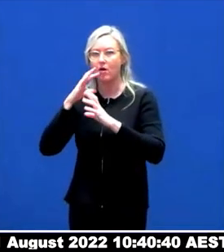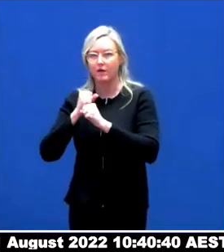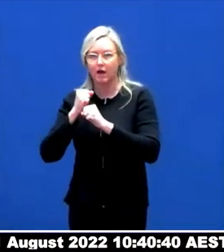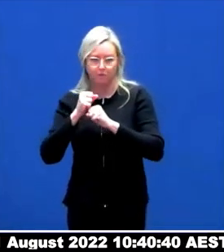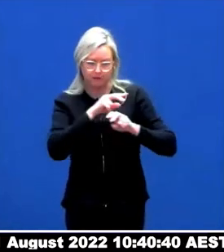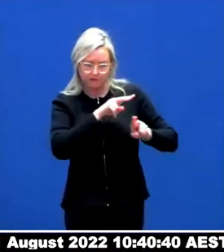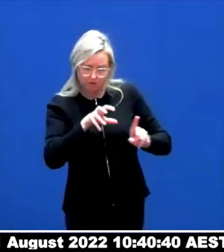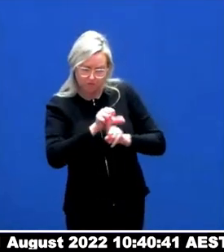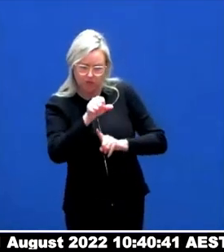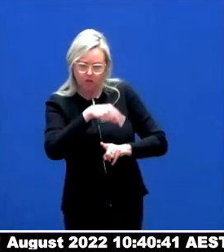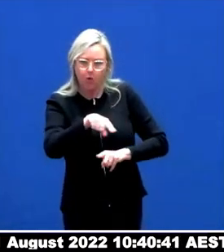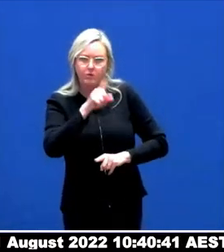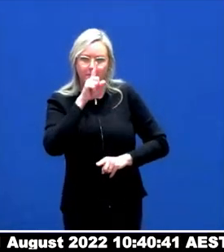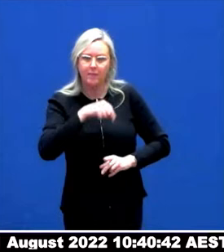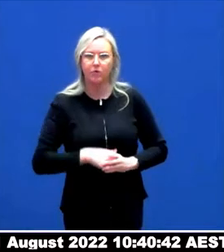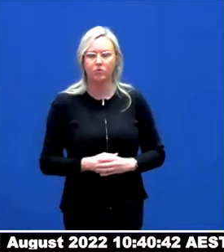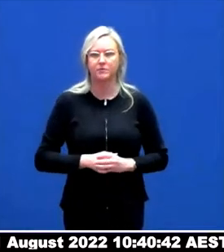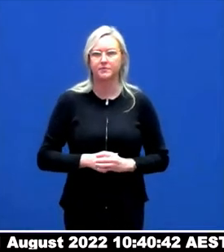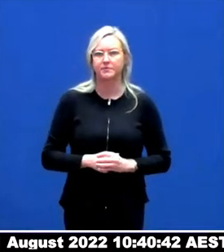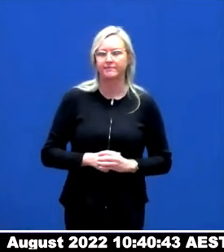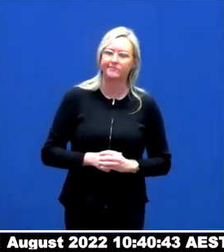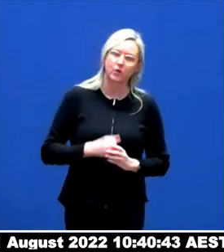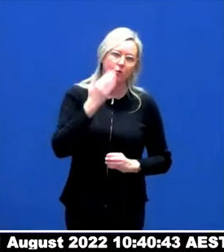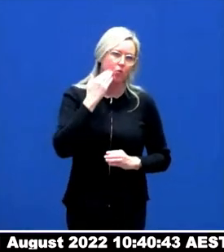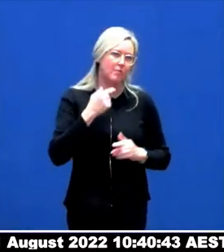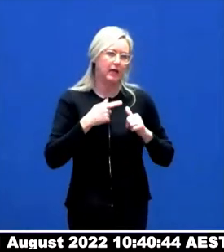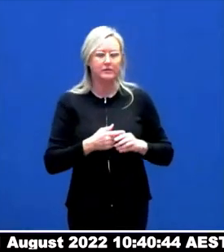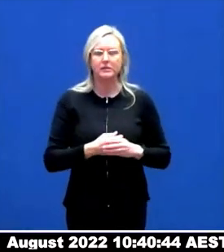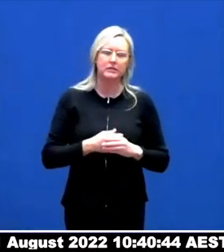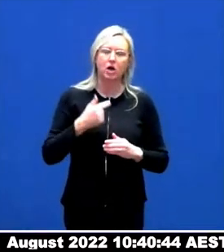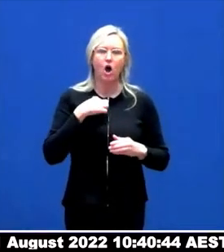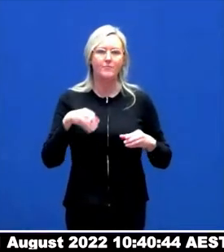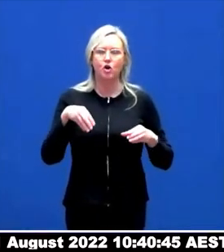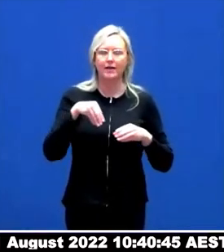I wasn't there as part of the development of the Strategy.